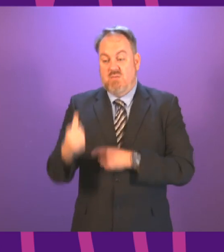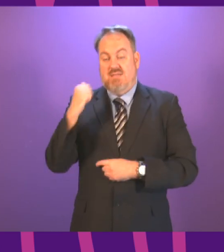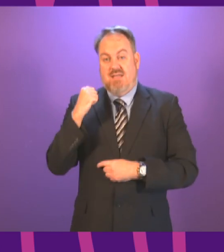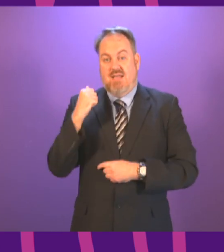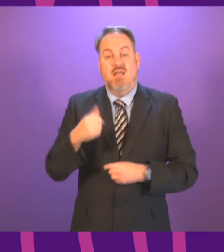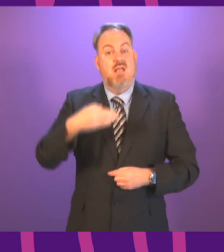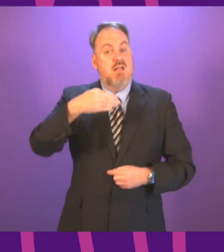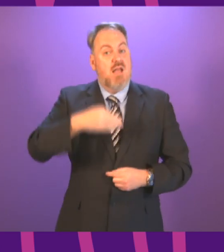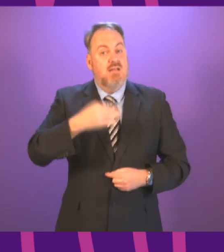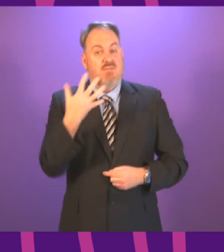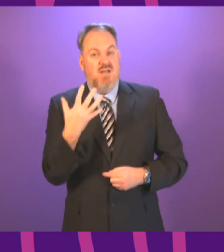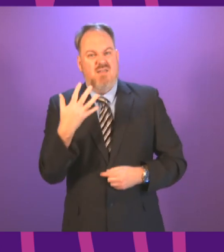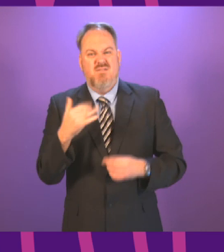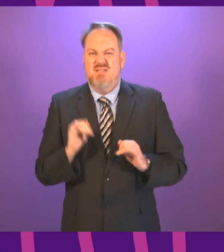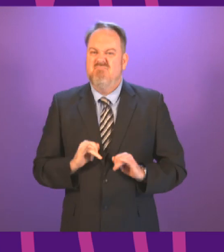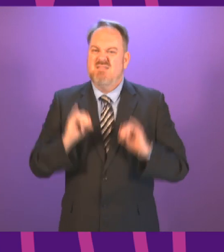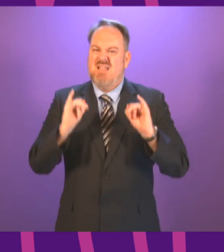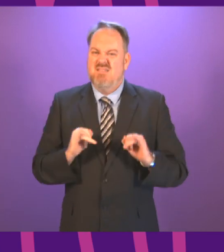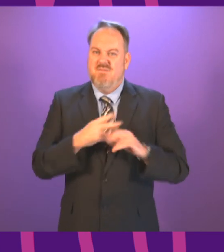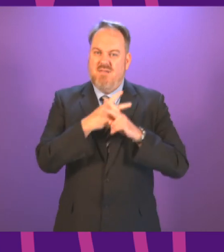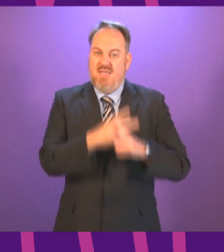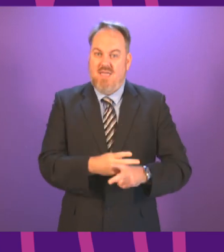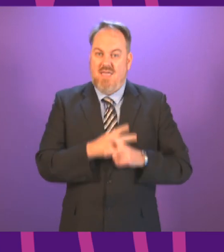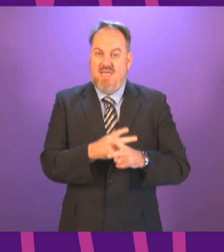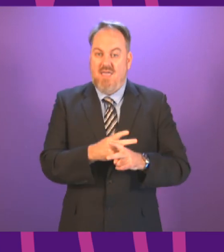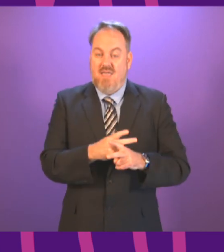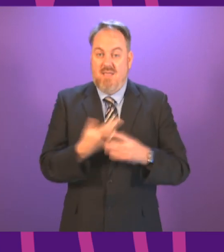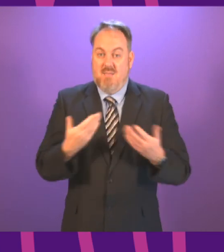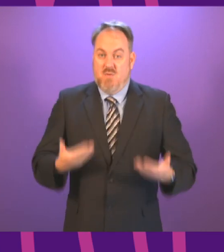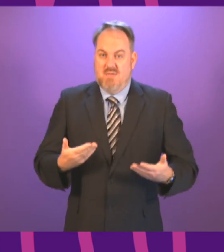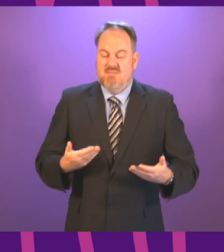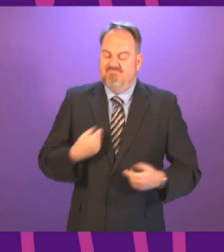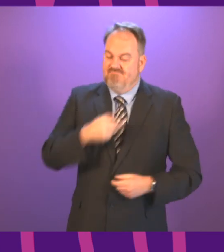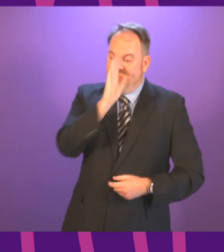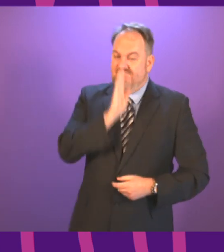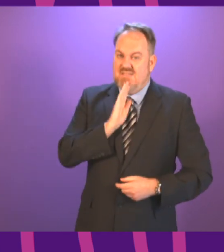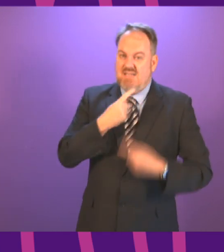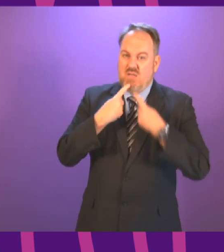there are 95 people in intensive care, an increase of one since yesterday. Also, I regret